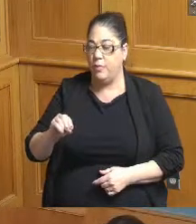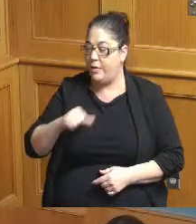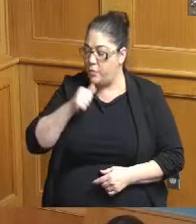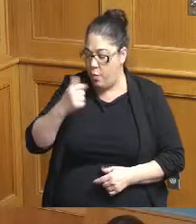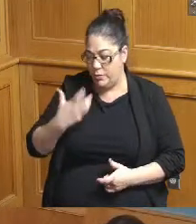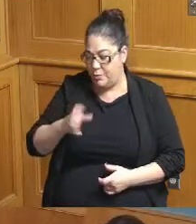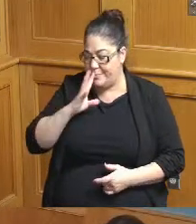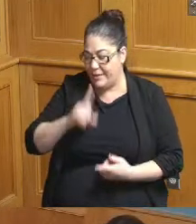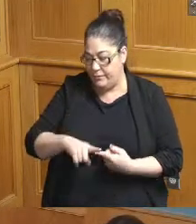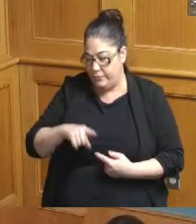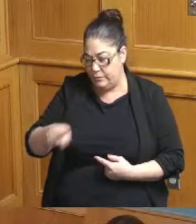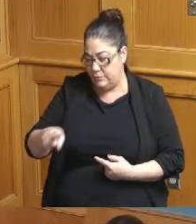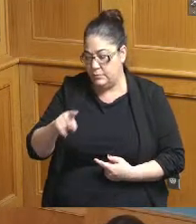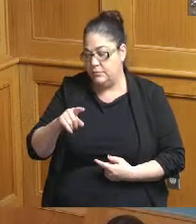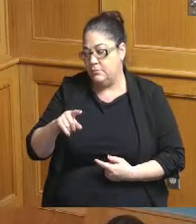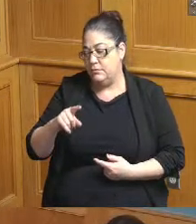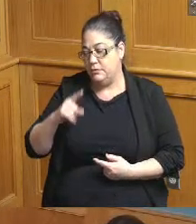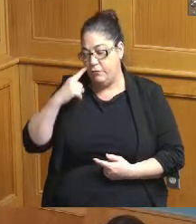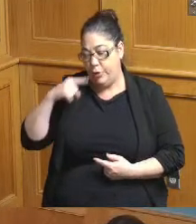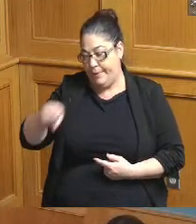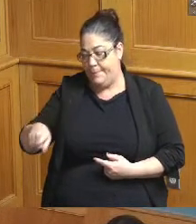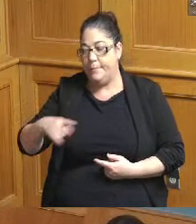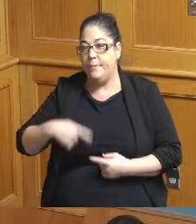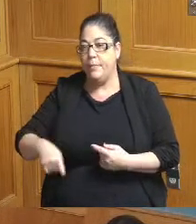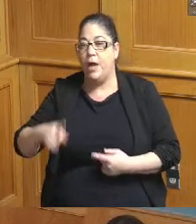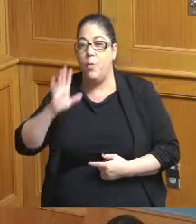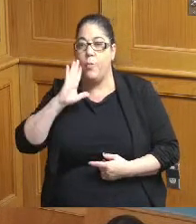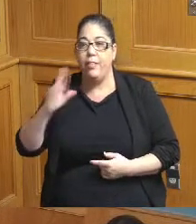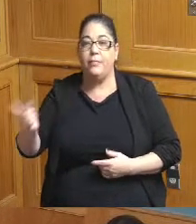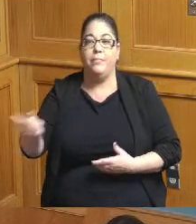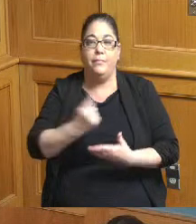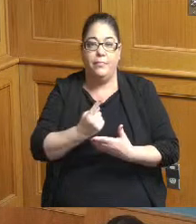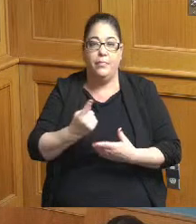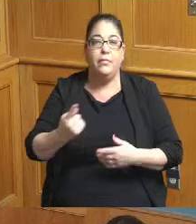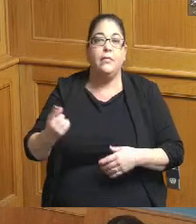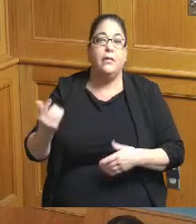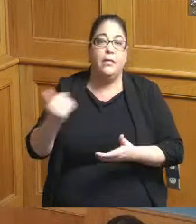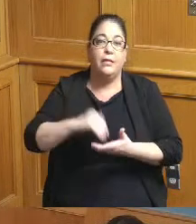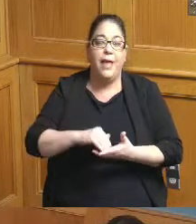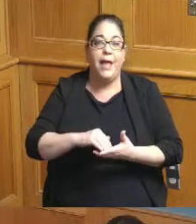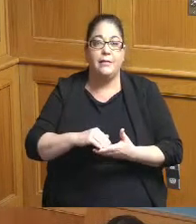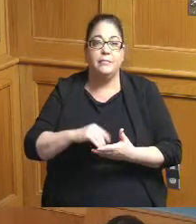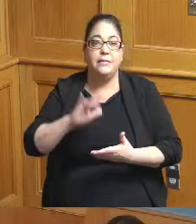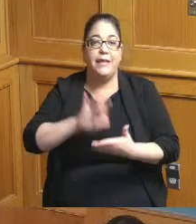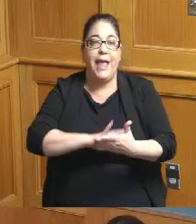as quickly as possible I think our meetings next week were canceled because of the Thanksgiving so